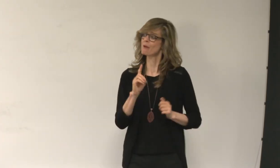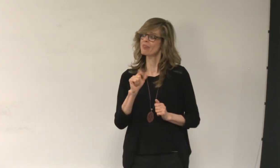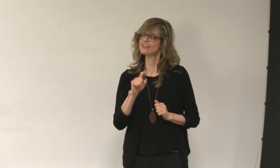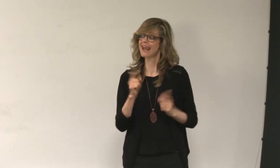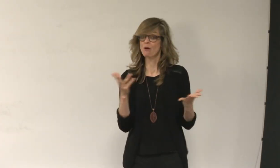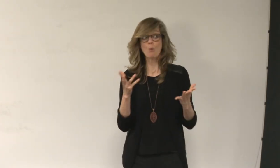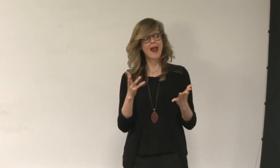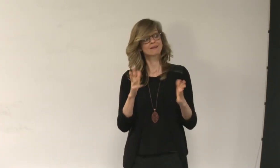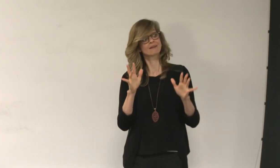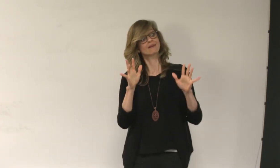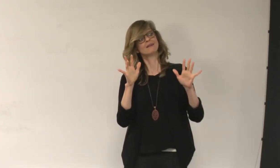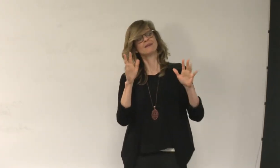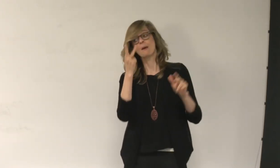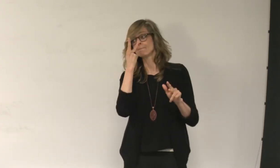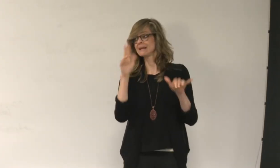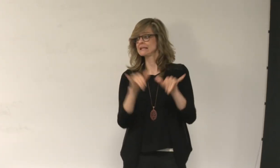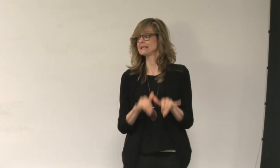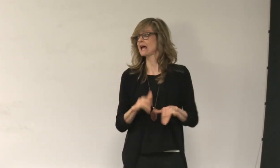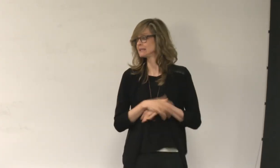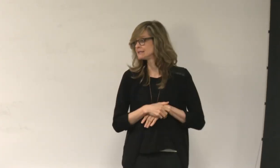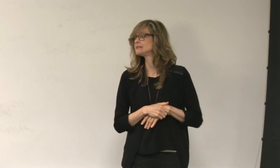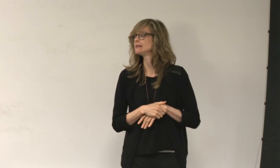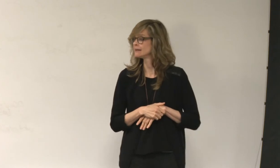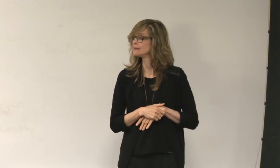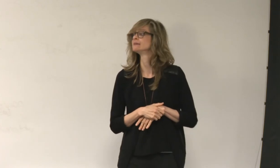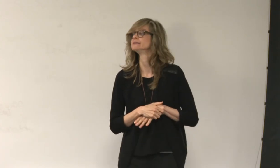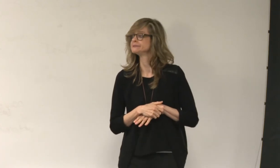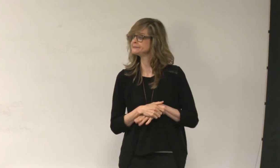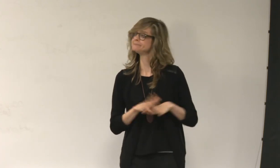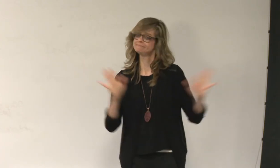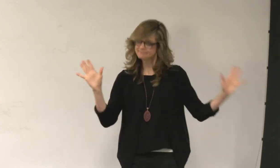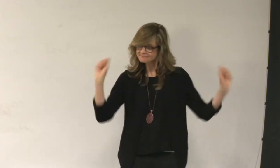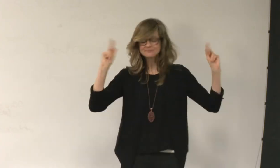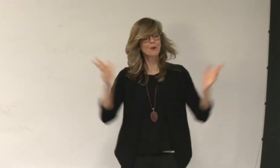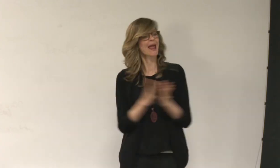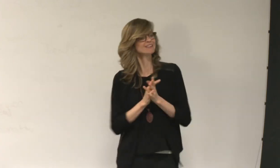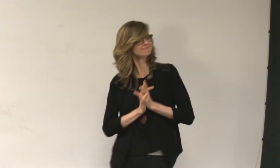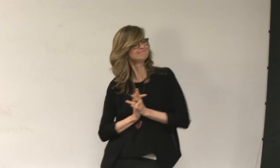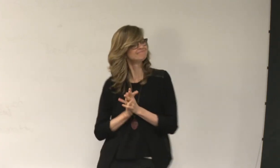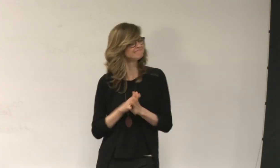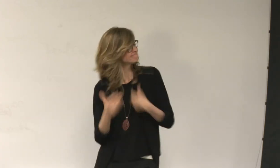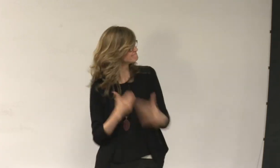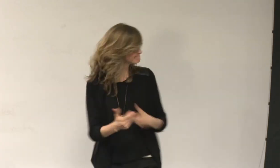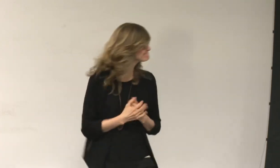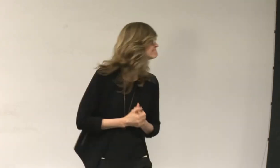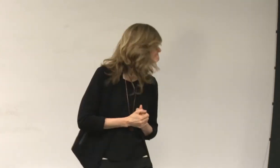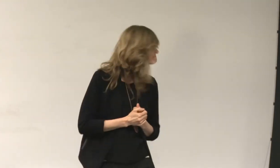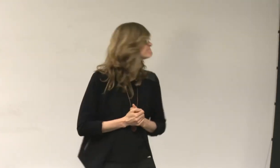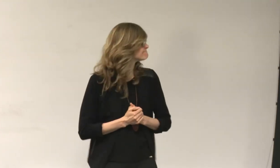AND I TELL THEM WE'LL PLAY WITH DATA, AND THEY ASK WHAT WE'RE GONNA STUDY AND I SAY PENIS SIZE.